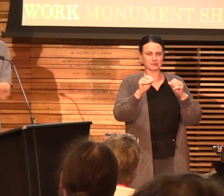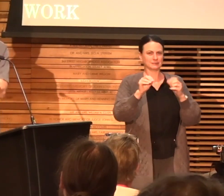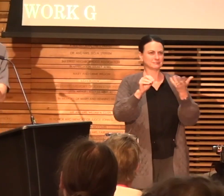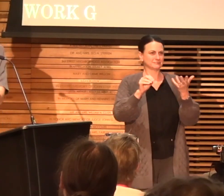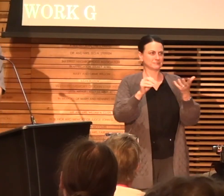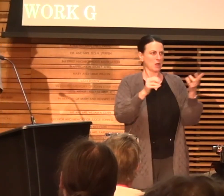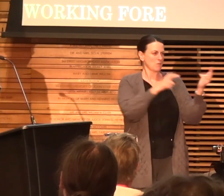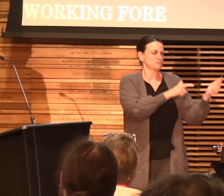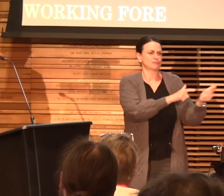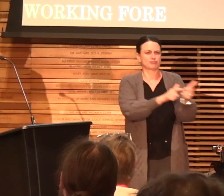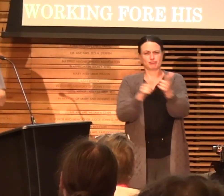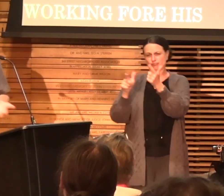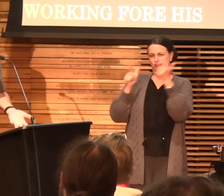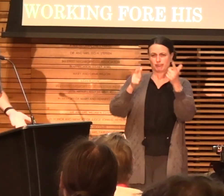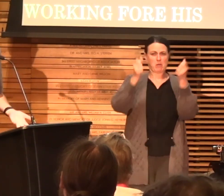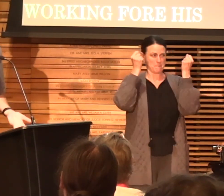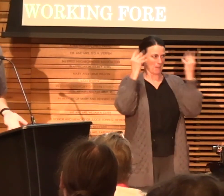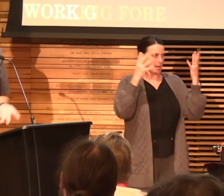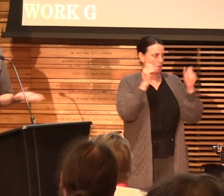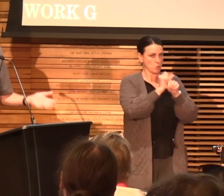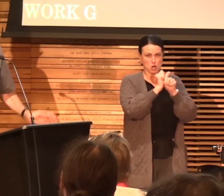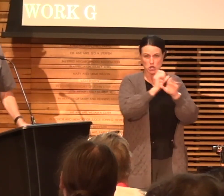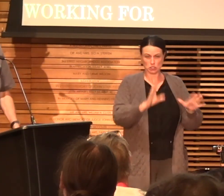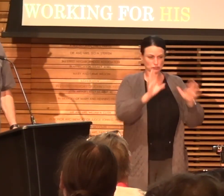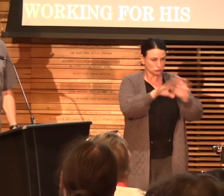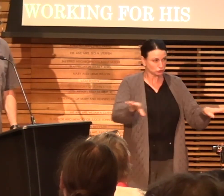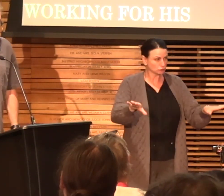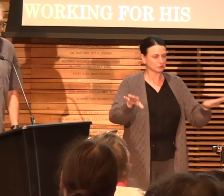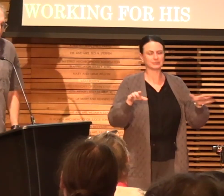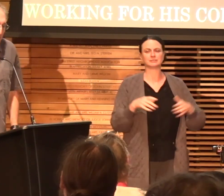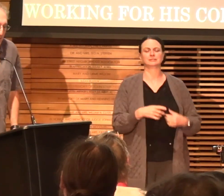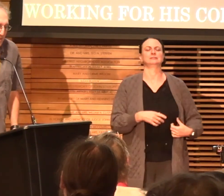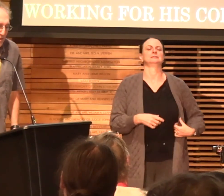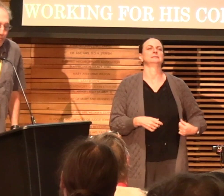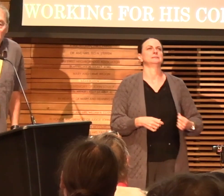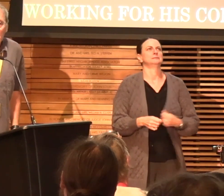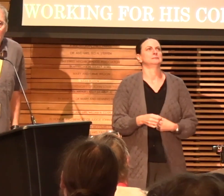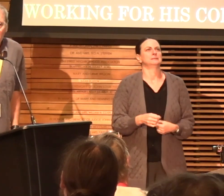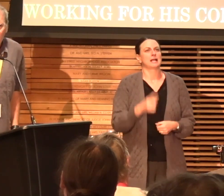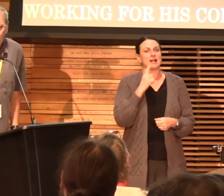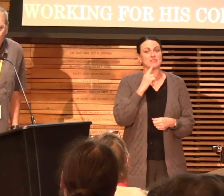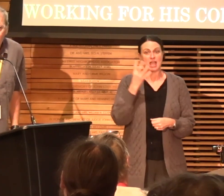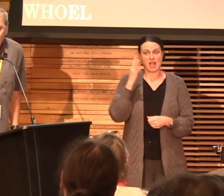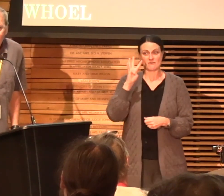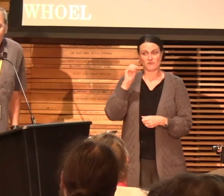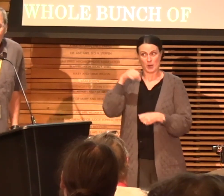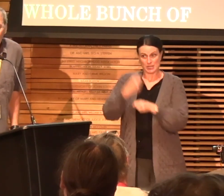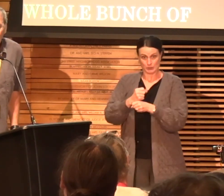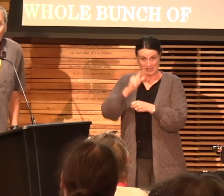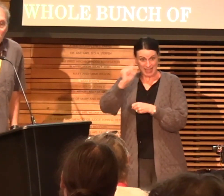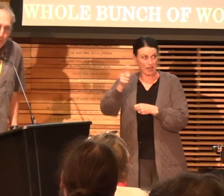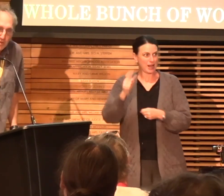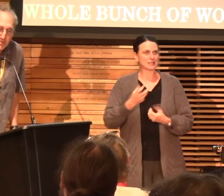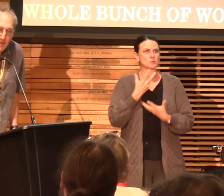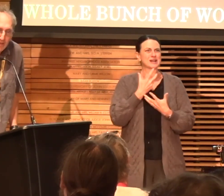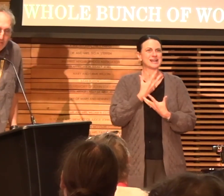gunned down a whole bunch of workers and children. And then, you know, four decades later, she has to hold her mutinous tongue,